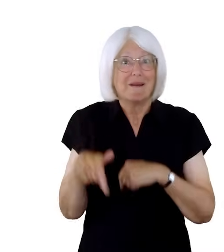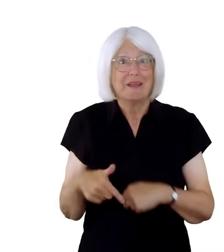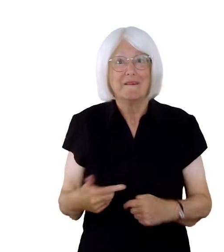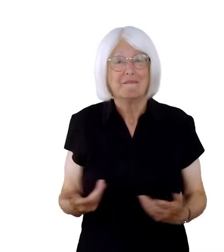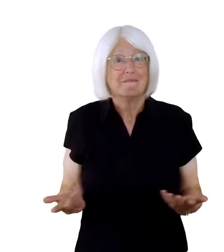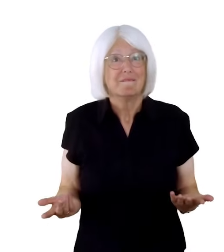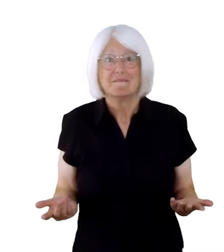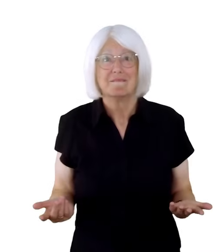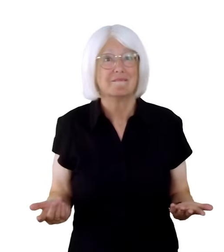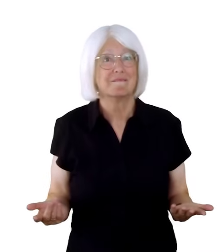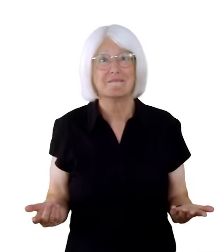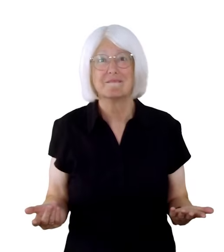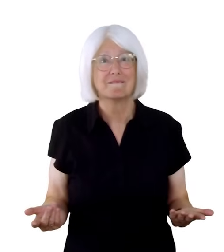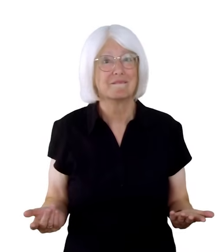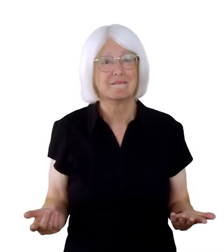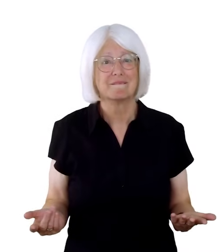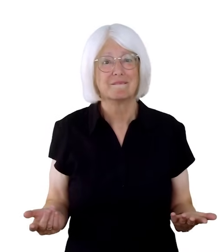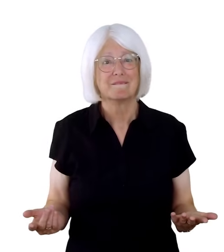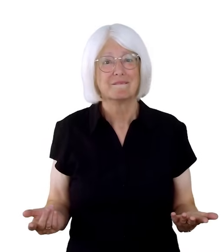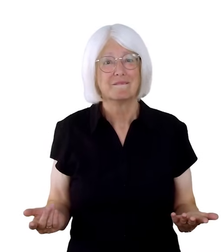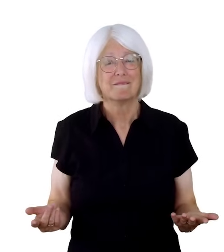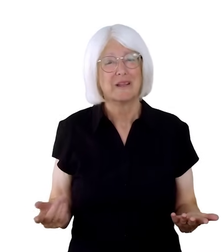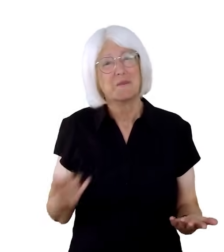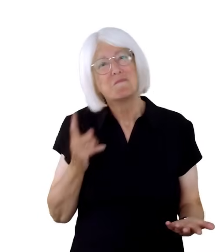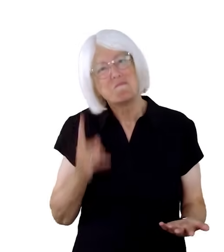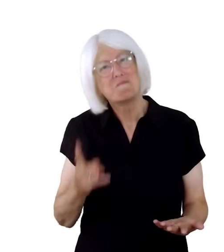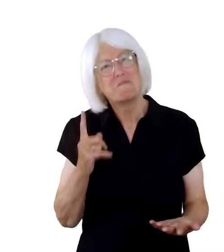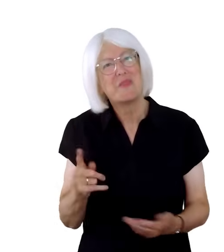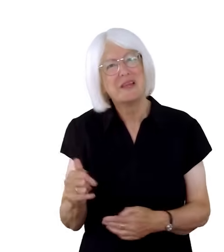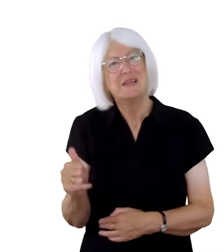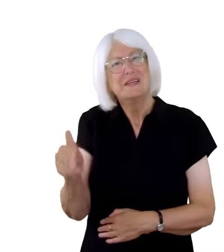I cannot give an answer